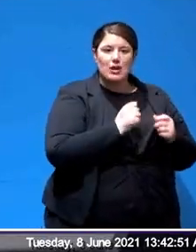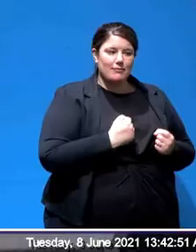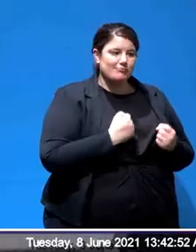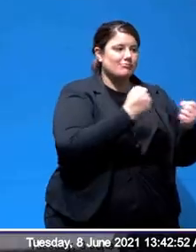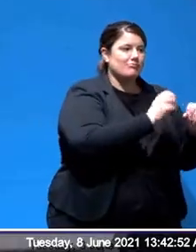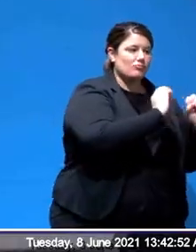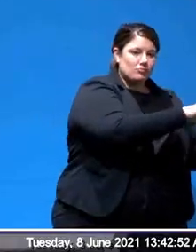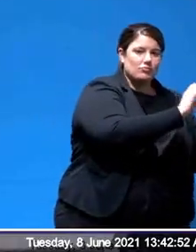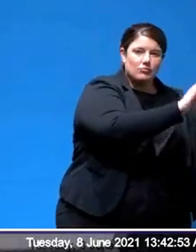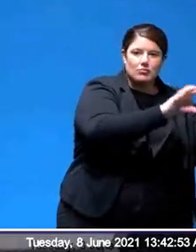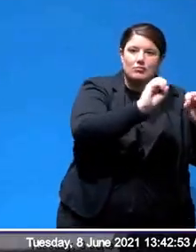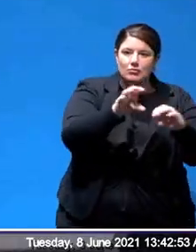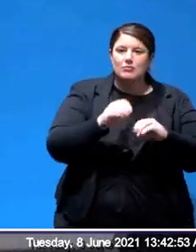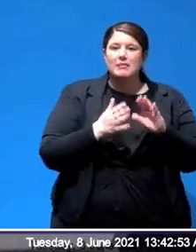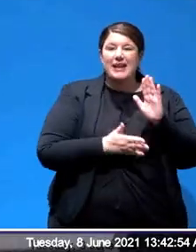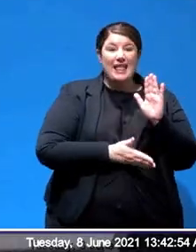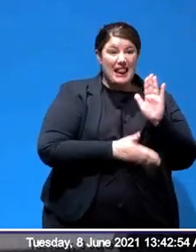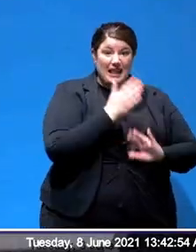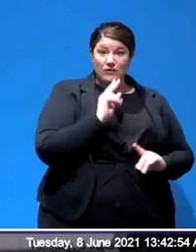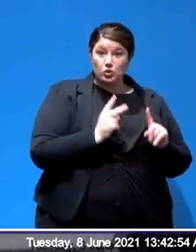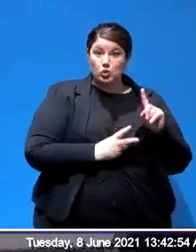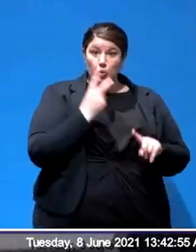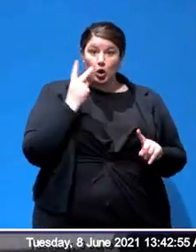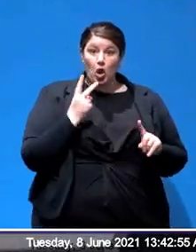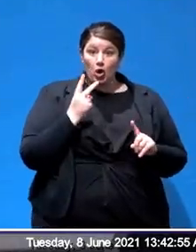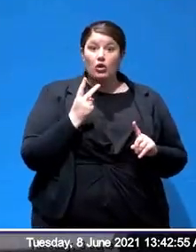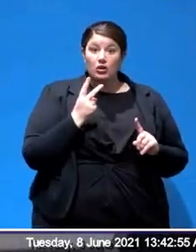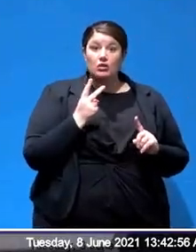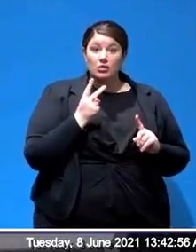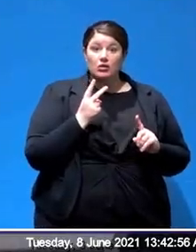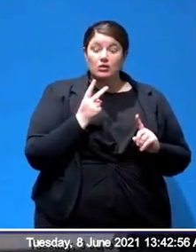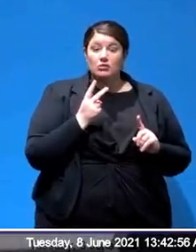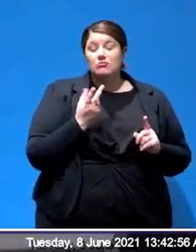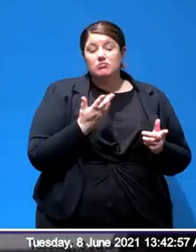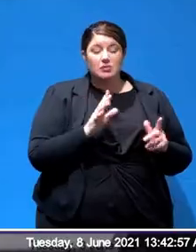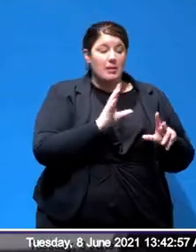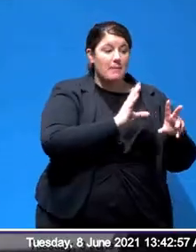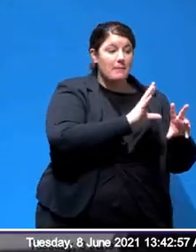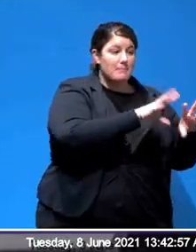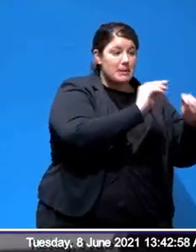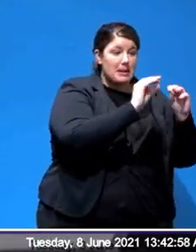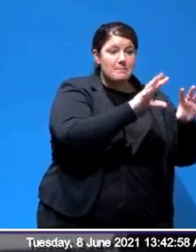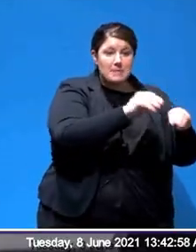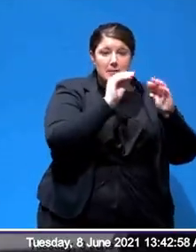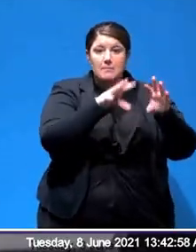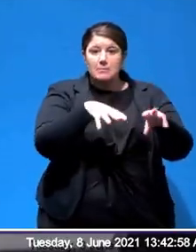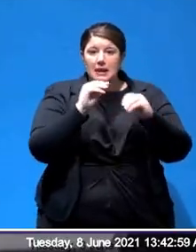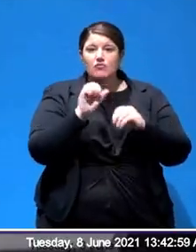at 2 o'clock and go and do the picking up the men from their day options.